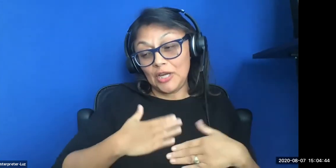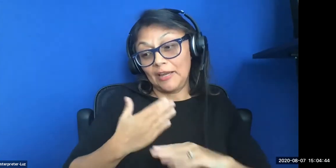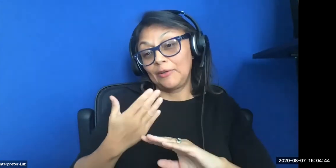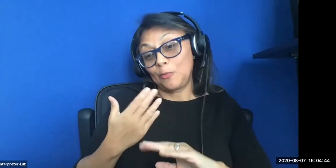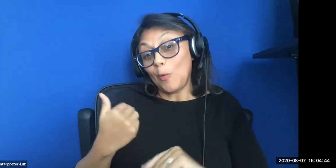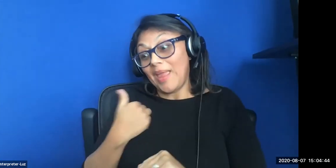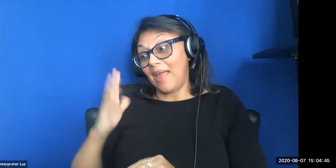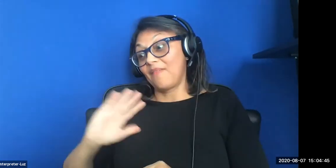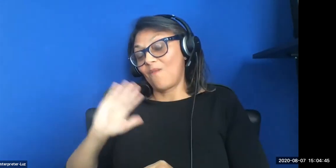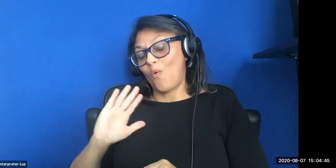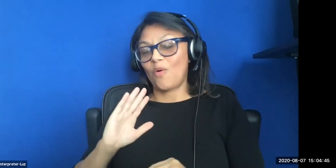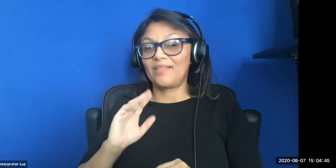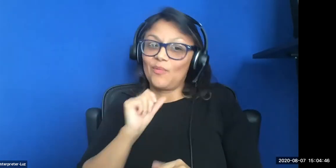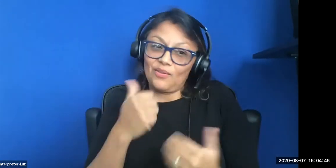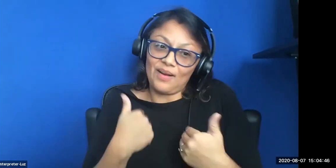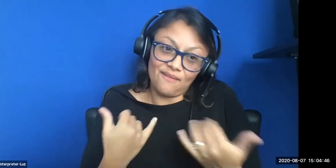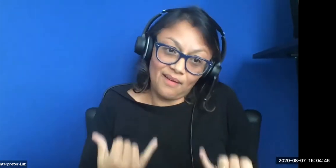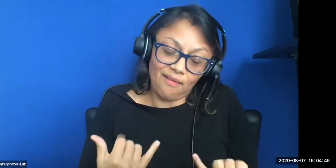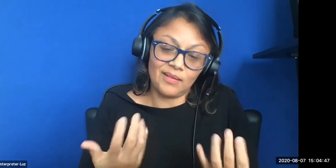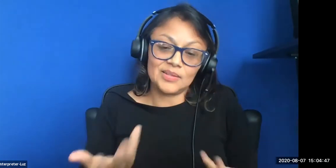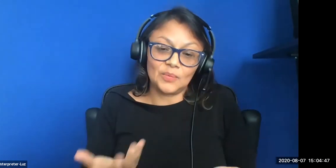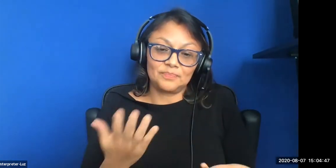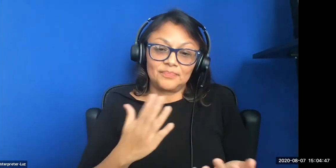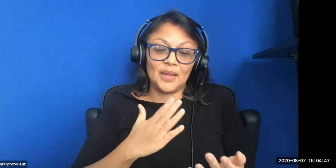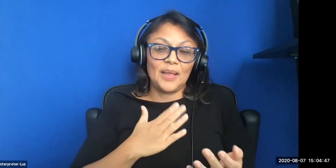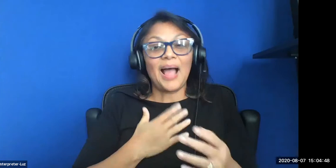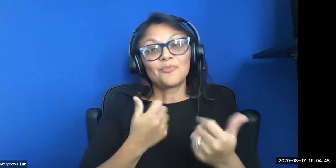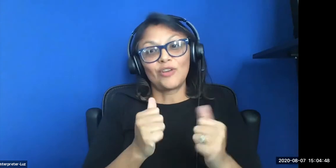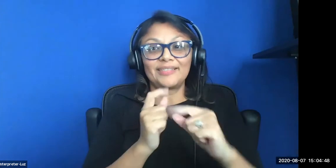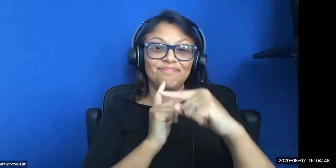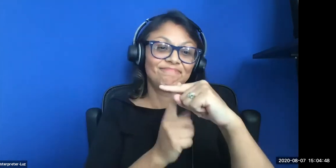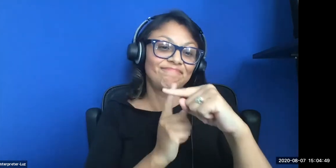Channelle Charest: And so, that's me being eternally optimistic my therapist would tell me that's a really positive attitude to have